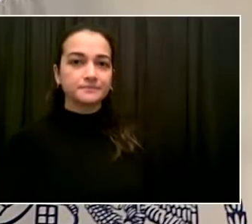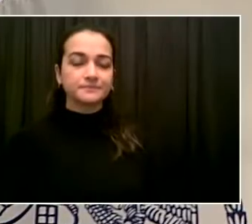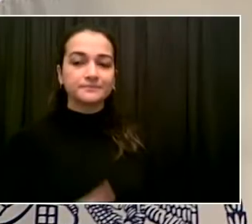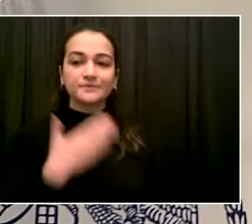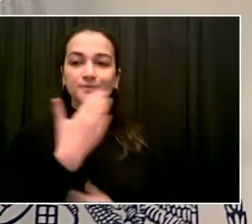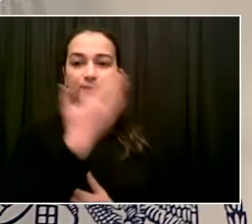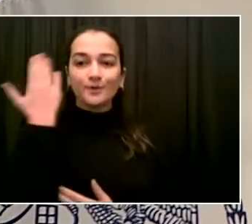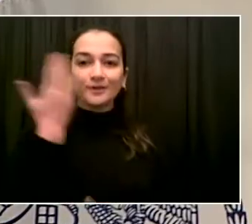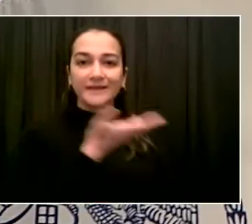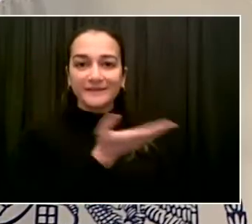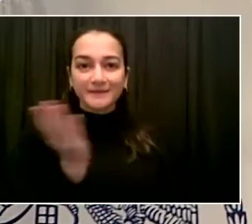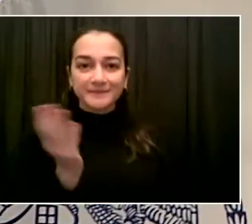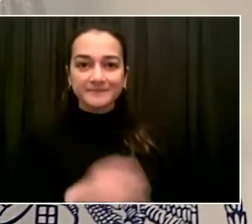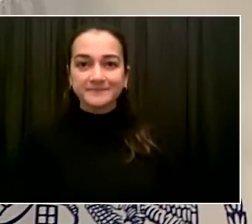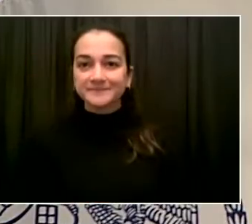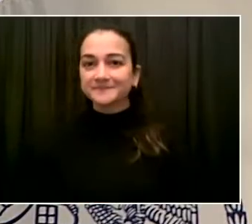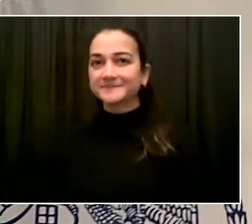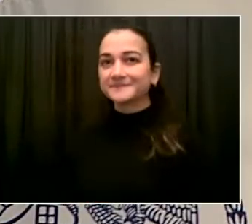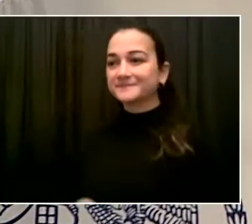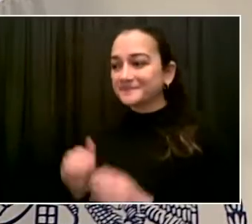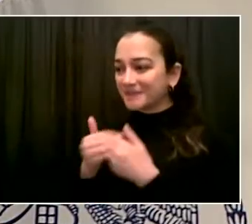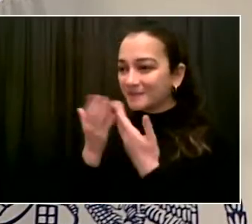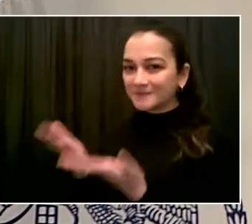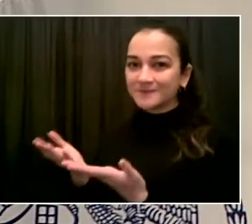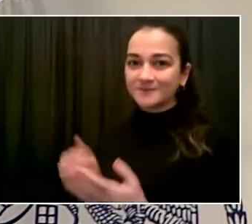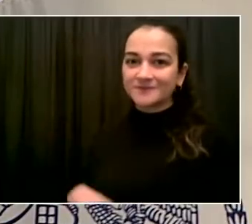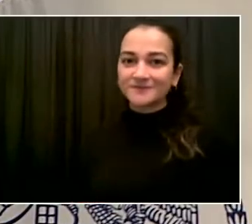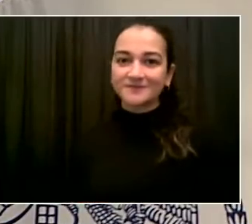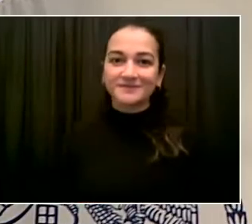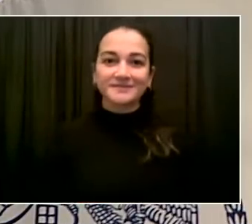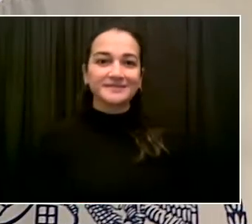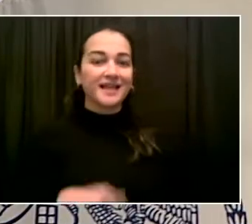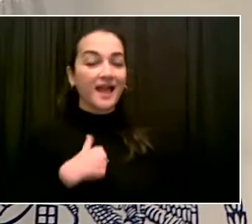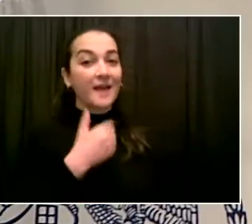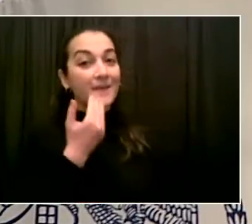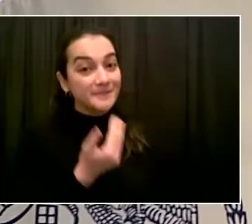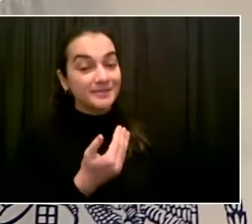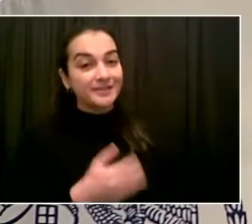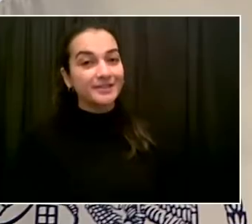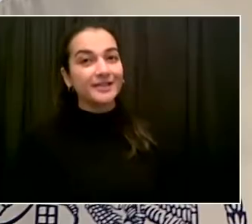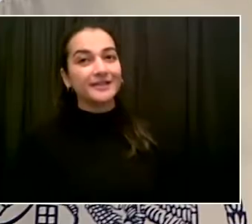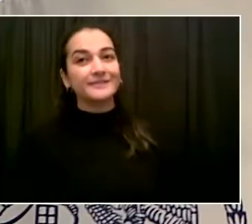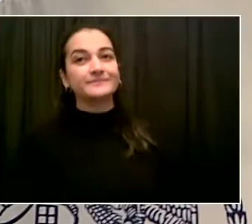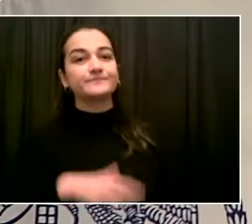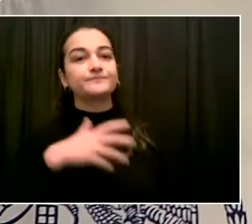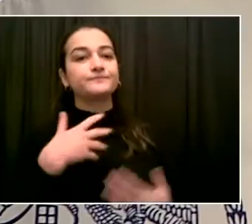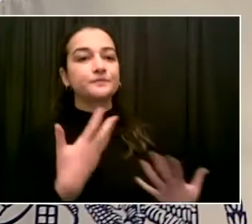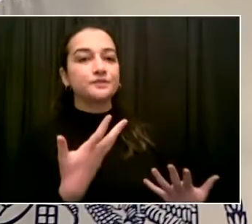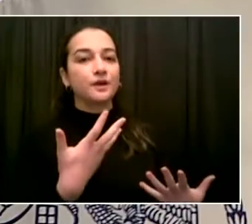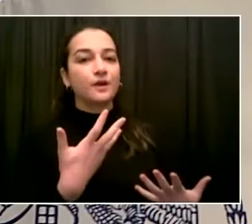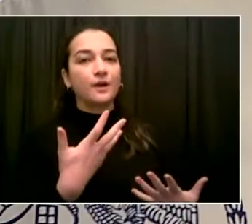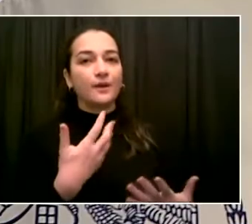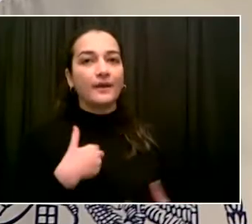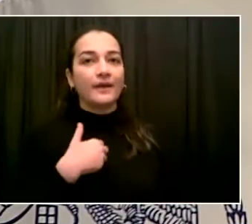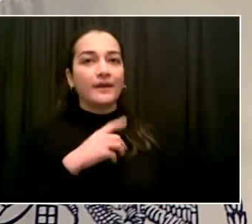QUESTION GOES TO NOLAN WITH THE POST. Reporter: CAN YOU HEAR M? E YES, NOLAN, HOW ARE YOU